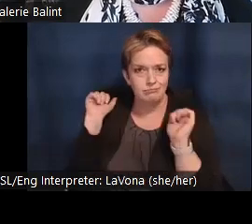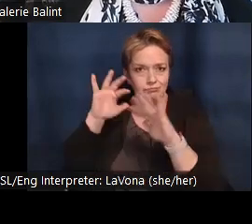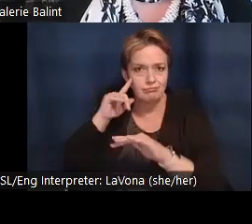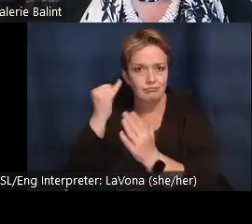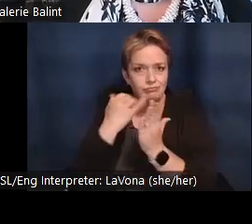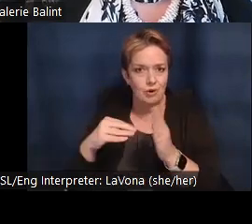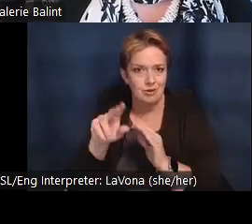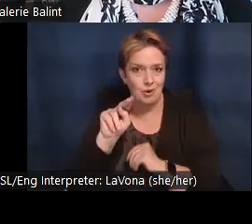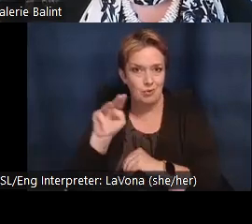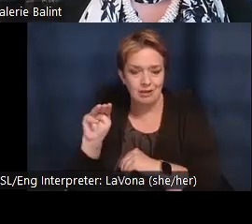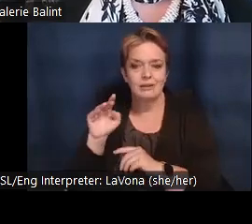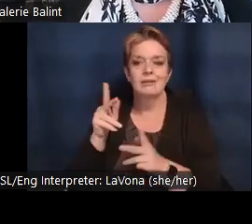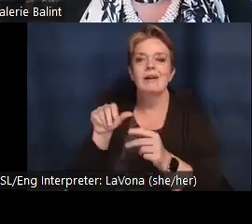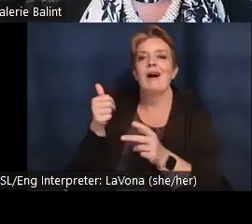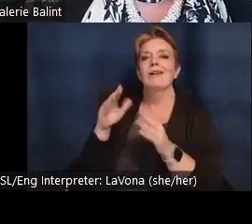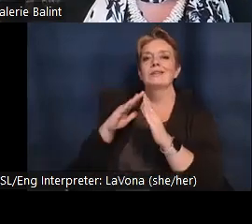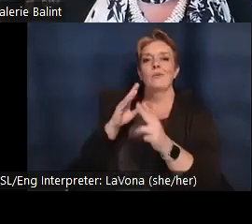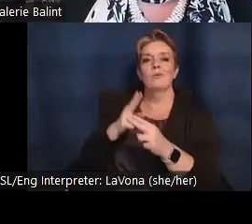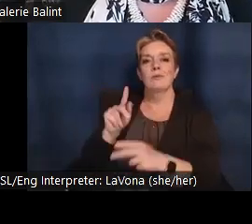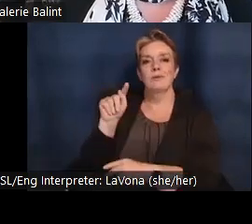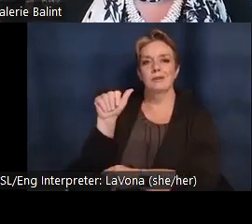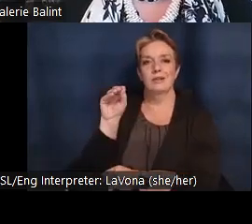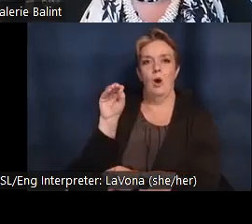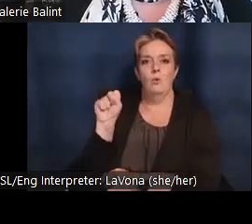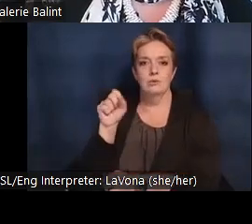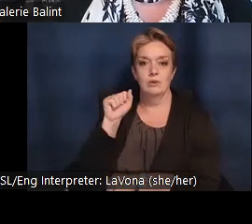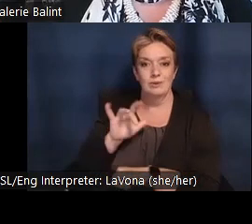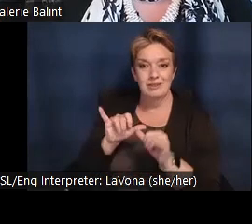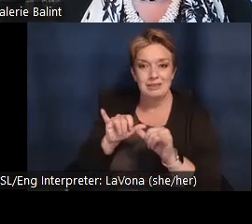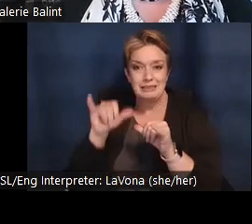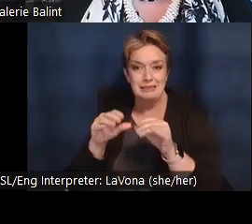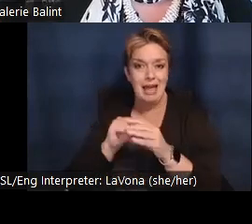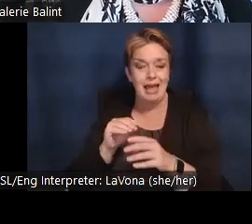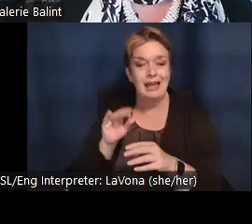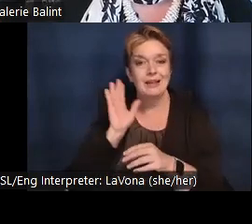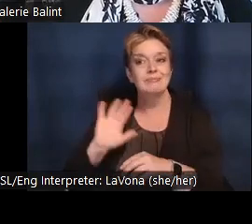Stay in the former home of arts patron Mabel Dodge Luhan,